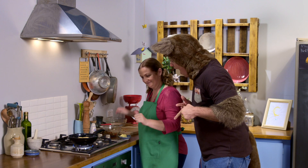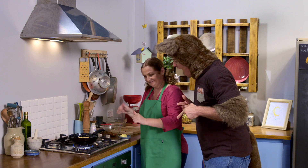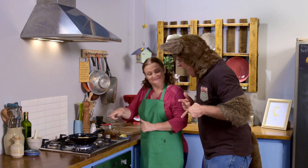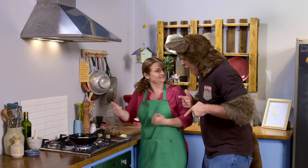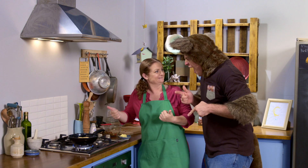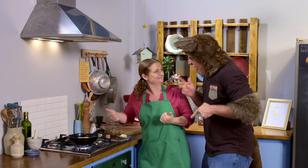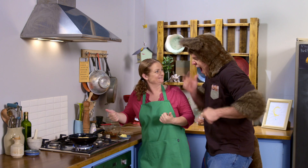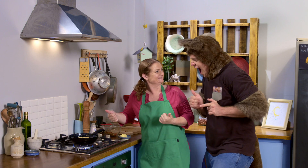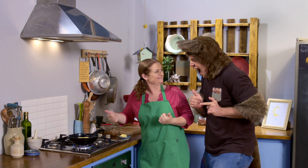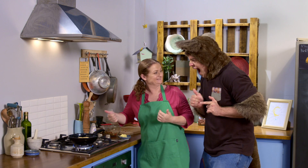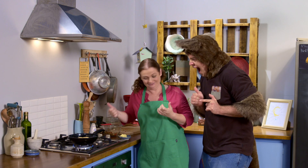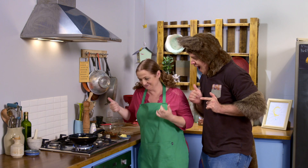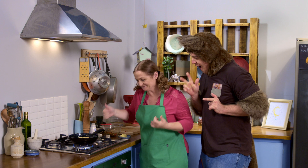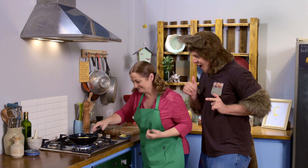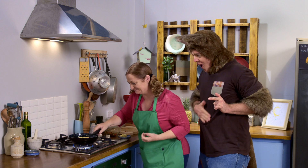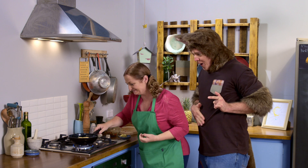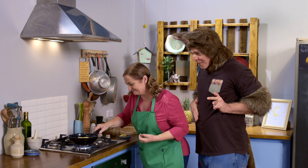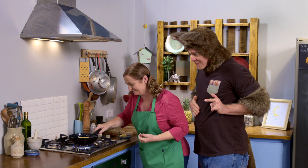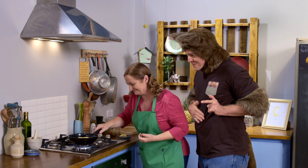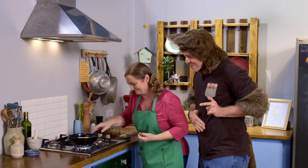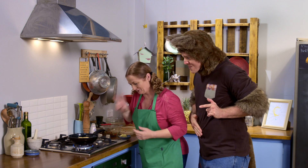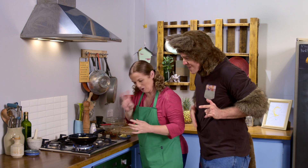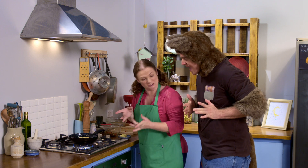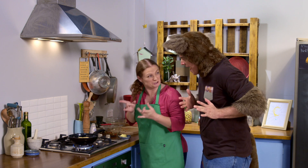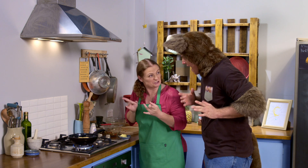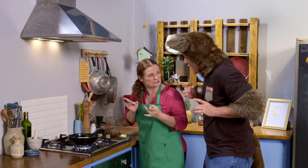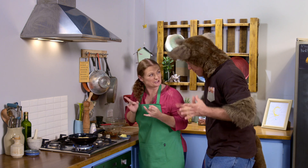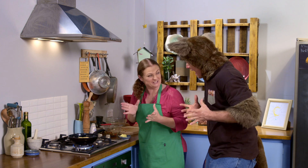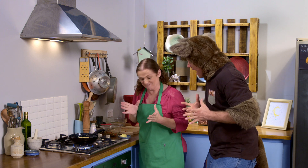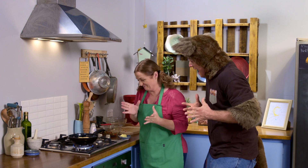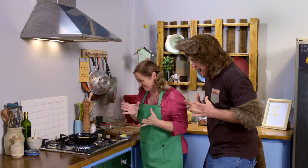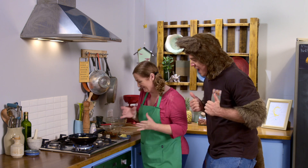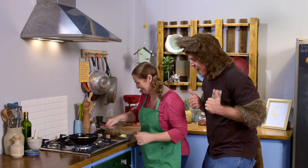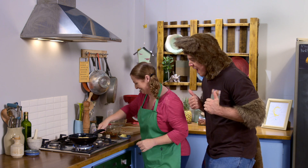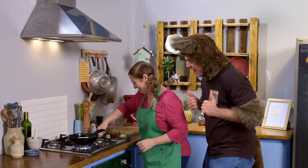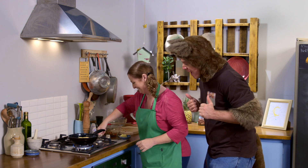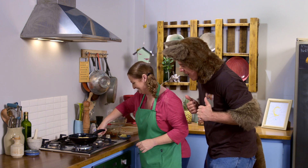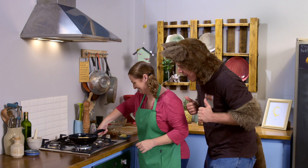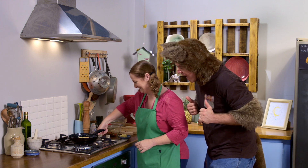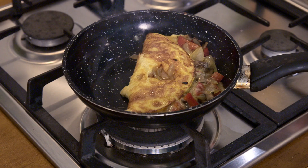Look at that. That looks delicious! It looks ready. It's ready!